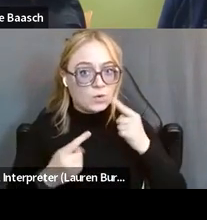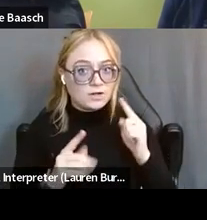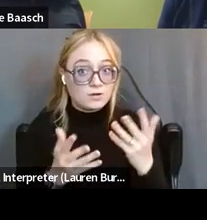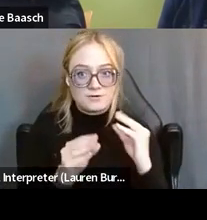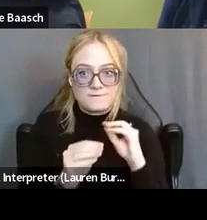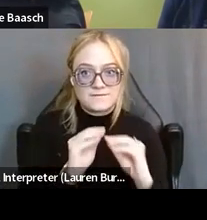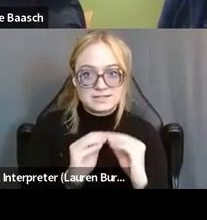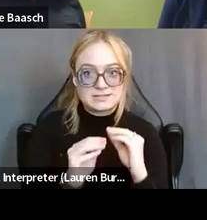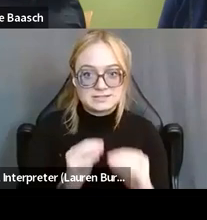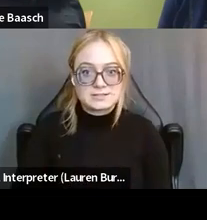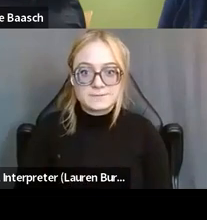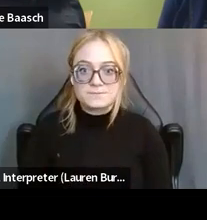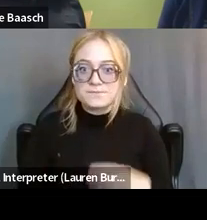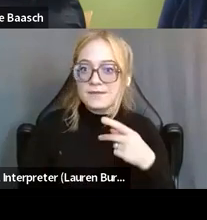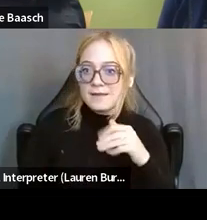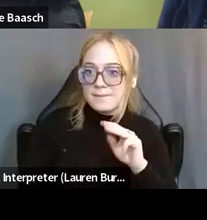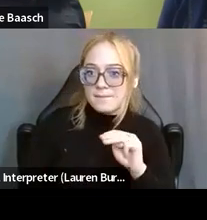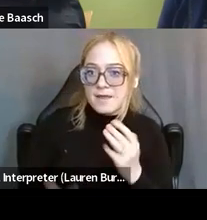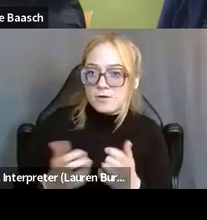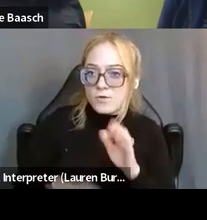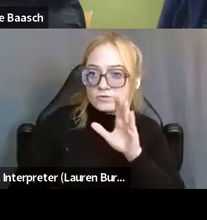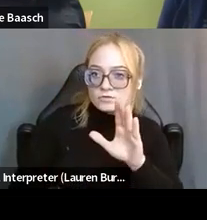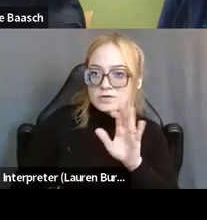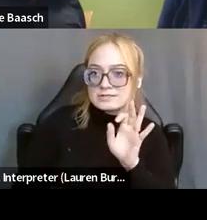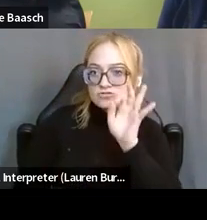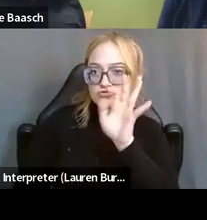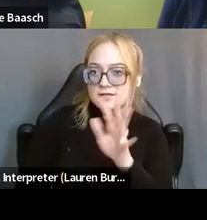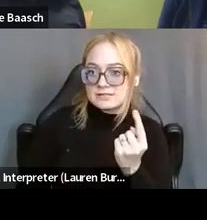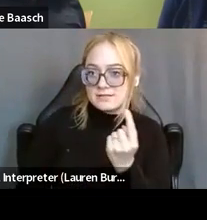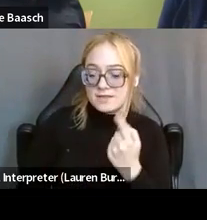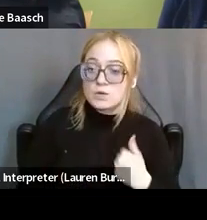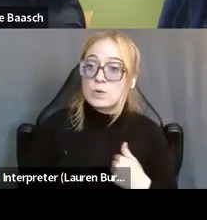Pam, I also would like to suggest something that we actually did in DC,